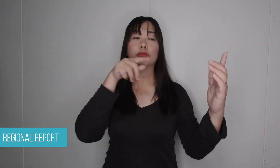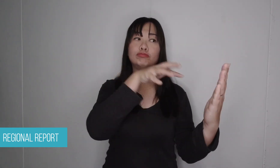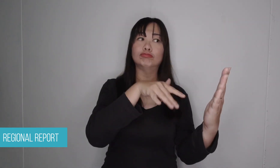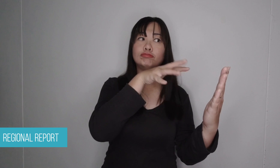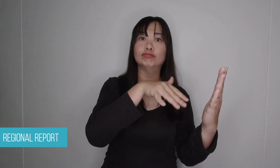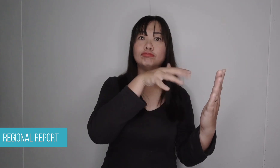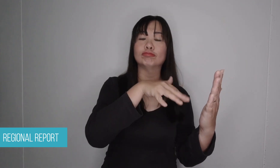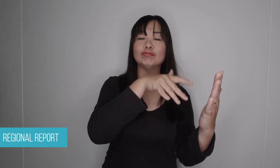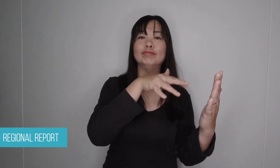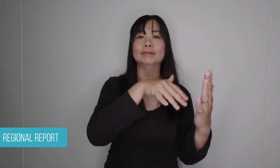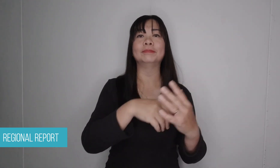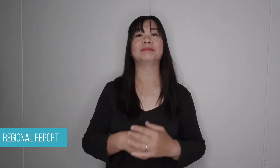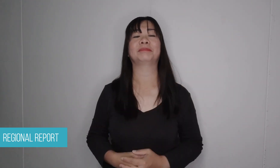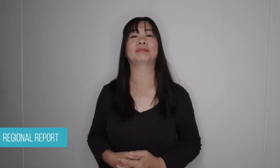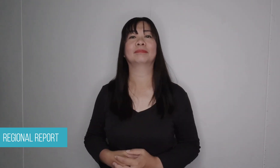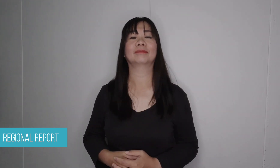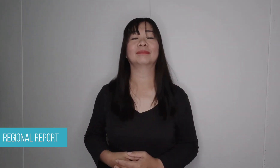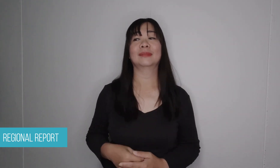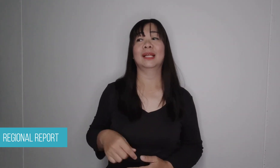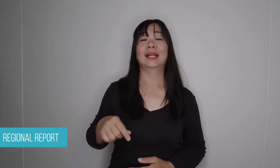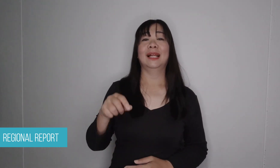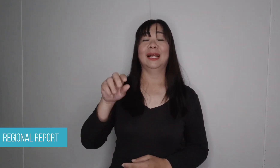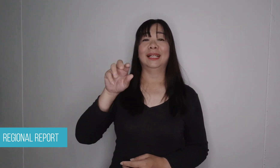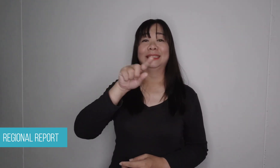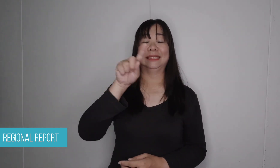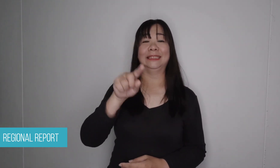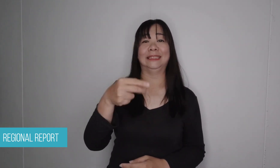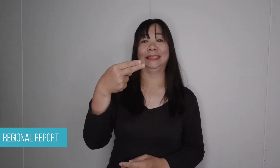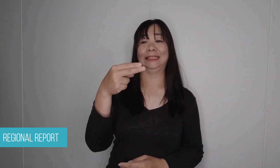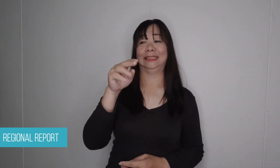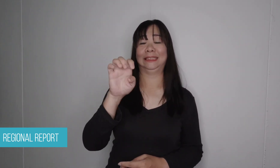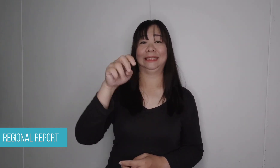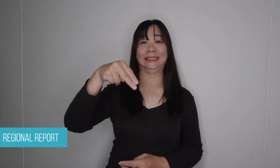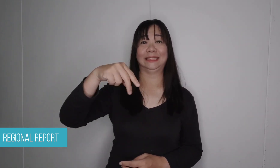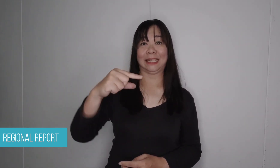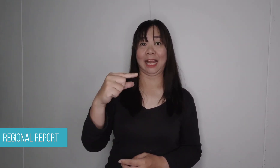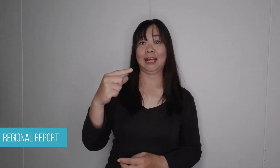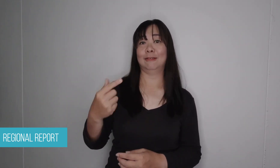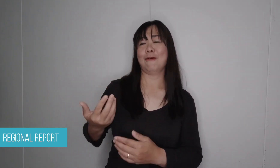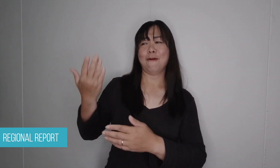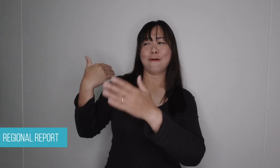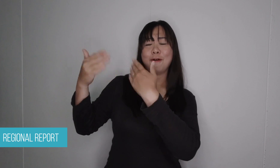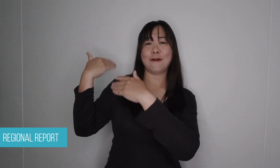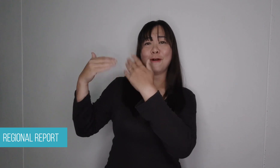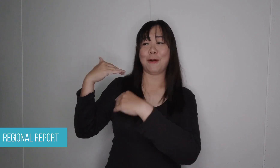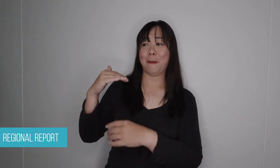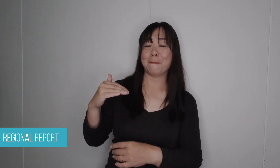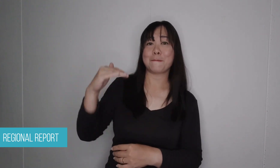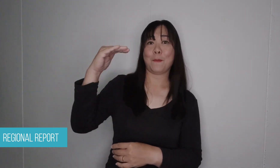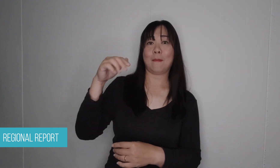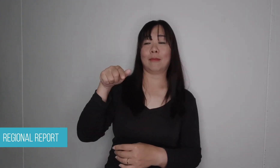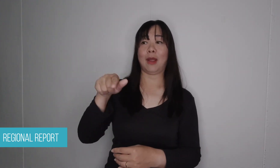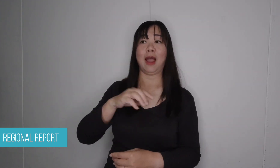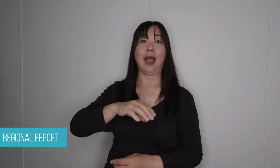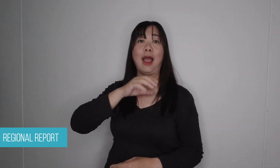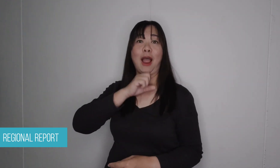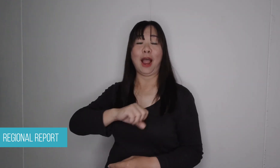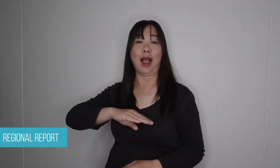of Wuhan. When Zheng was 19 years old, she met a Deaf teacher